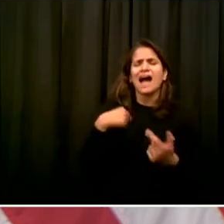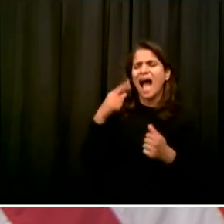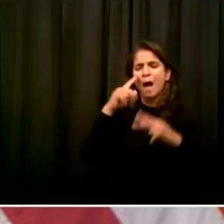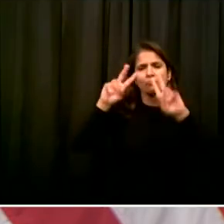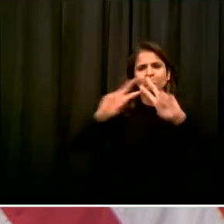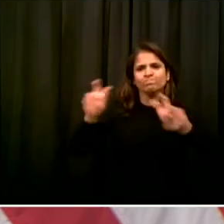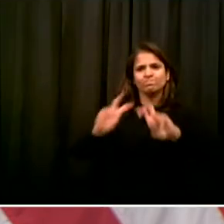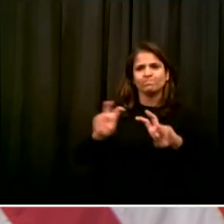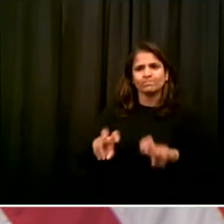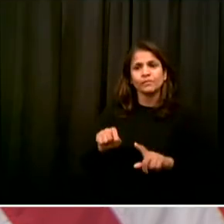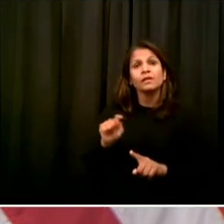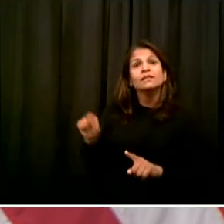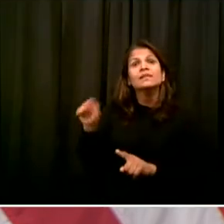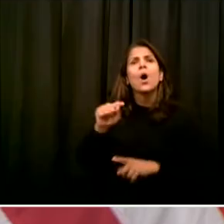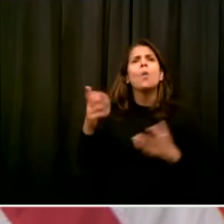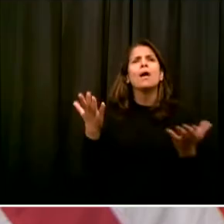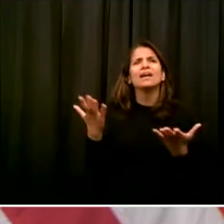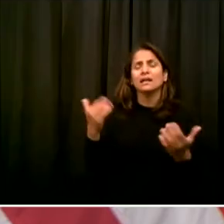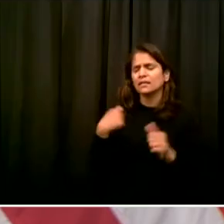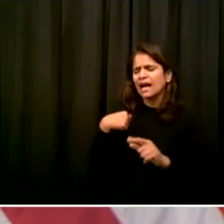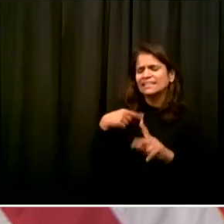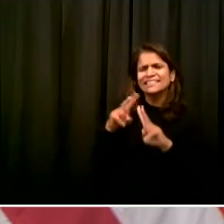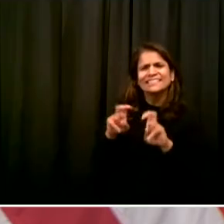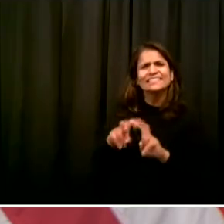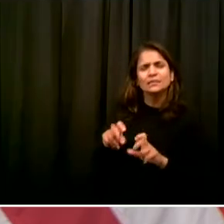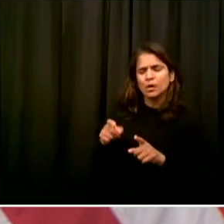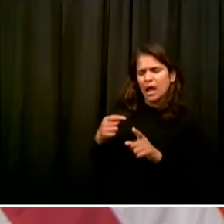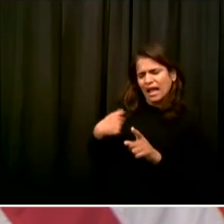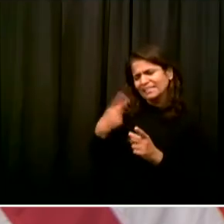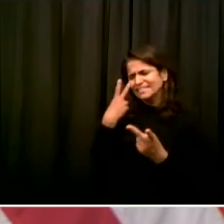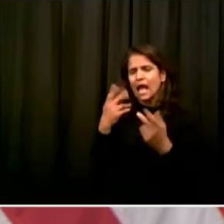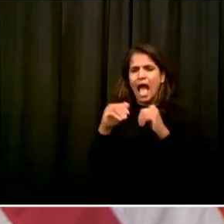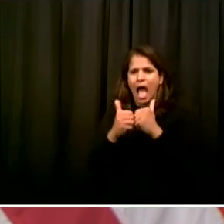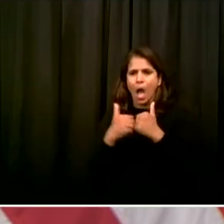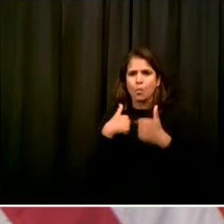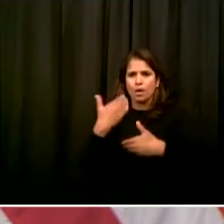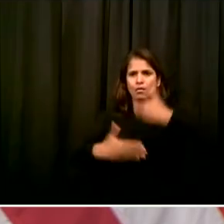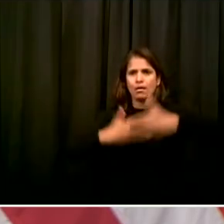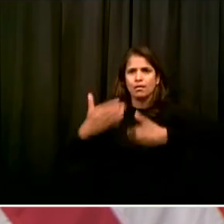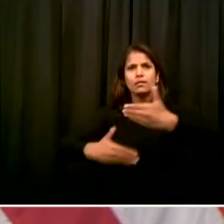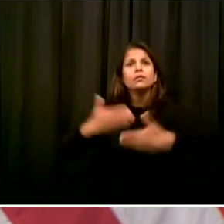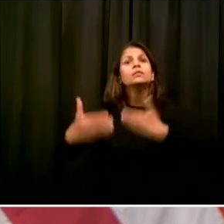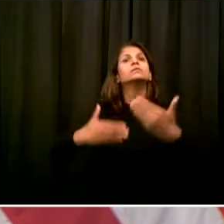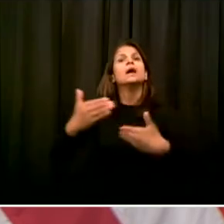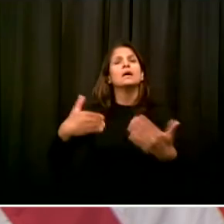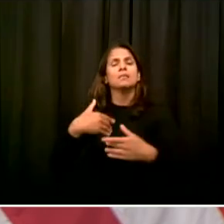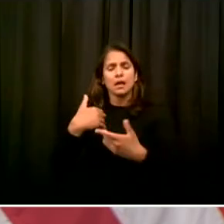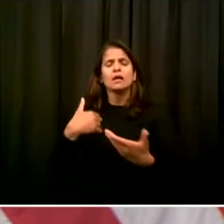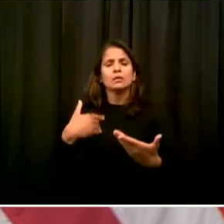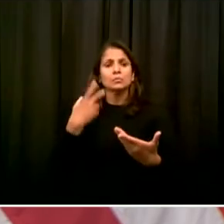CAPACITY SINCE MARCH WHEN WE PIVOTED TO REMOTE LEARNING. THERE IS A LOT OF CAPACITY THAT HAS BEEN